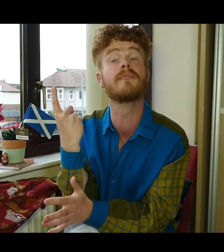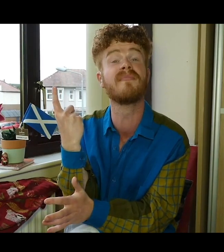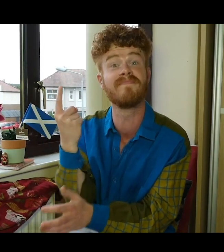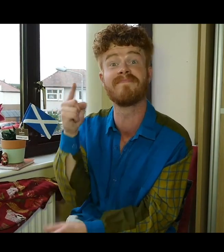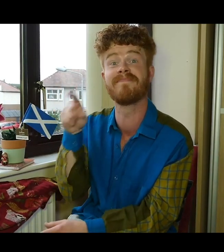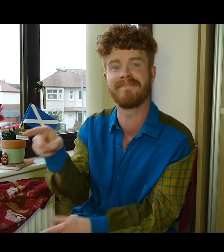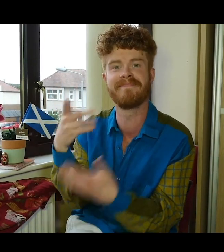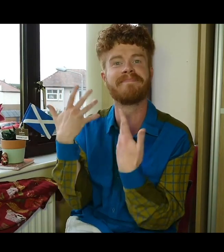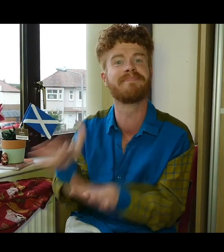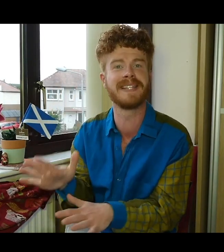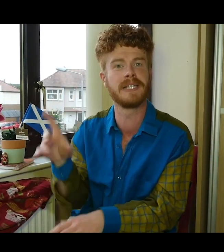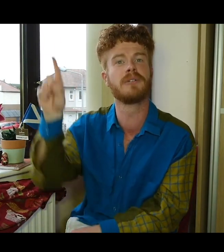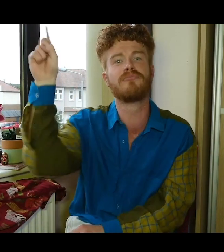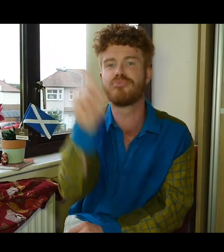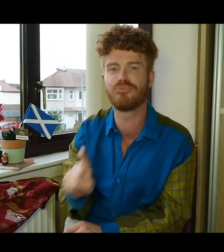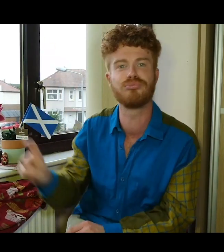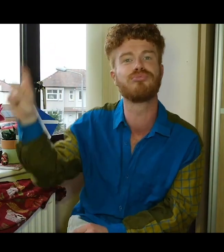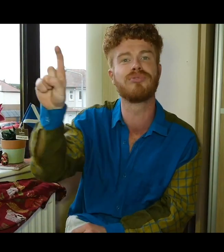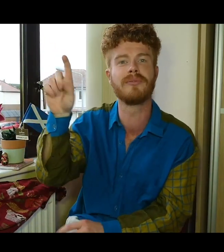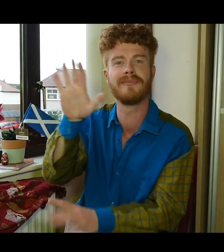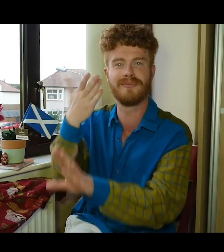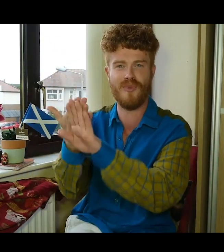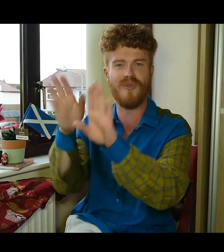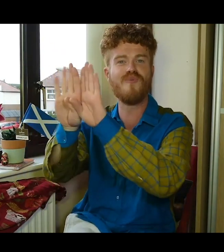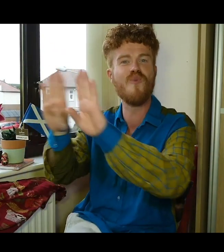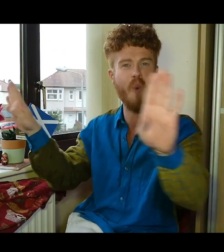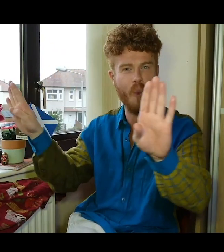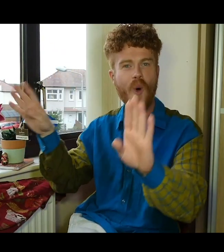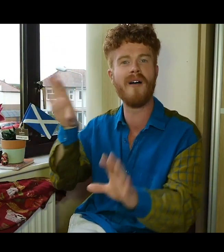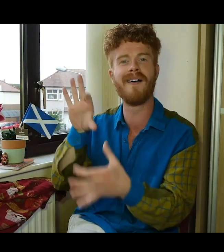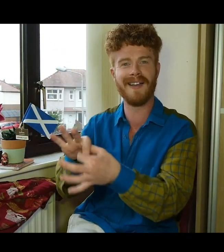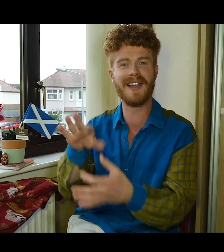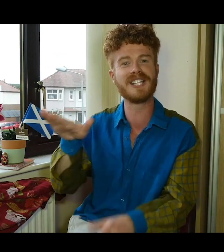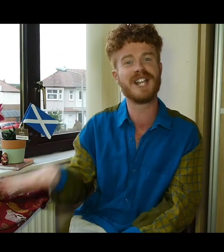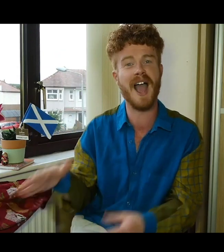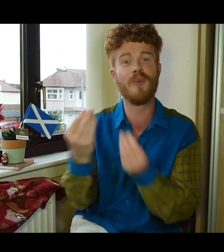Recently, he did this picture of a little kid playing with a doll that was dressed as a nurse,